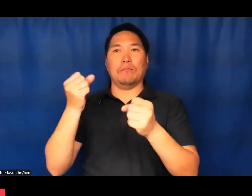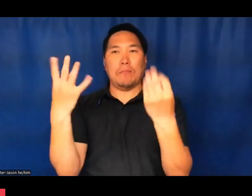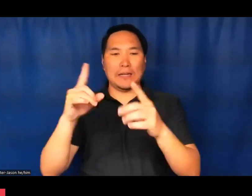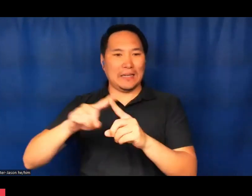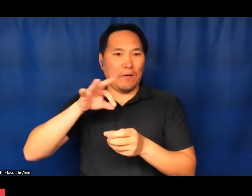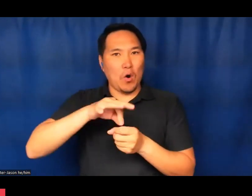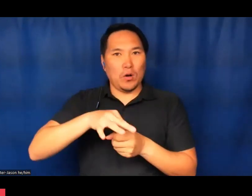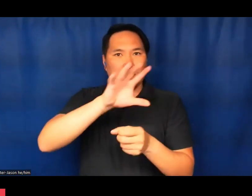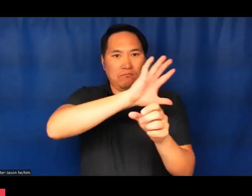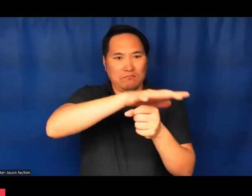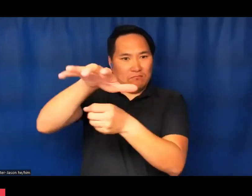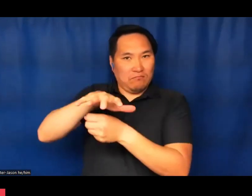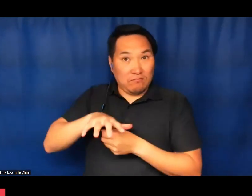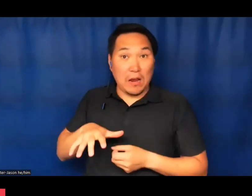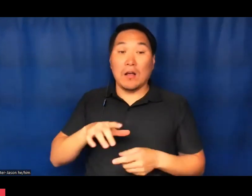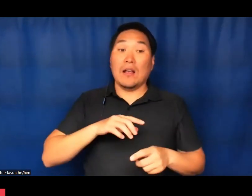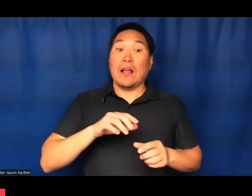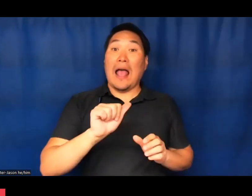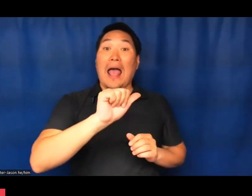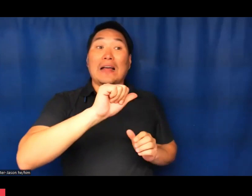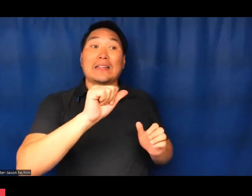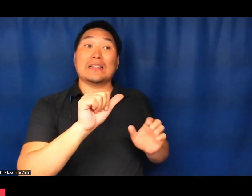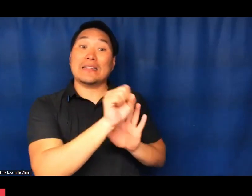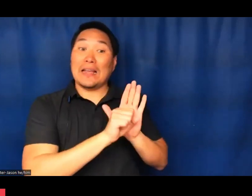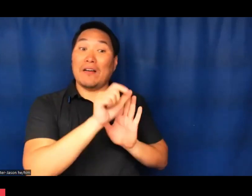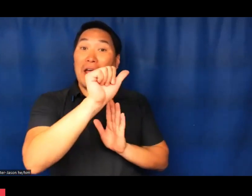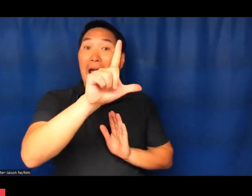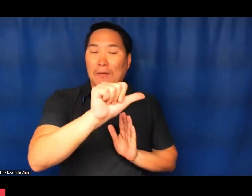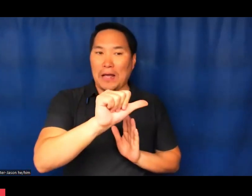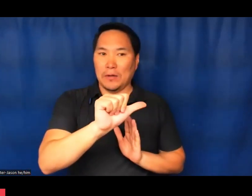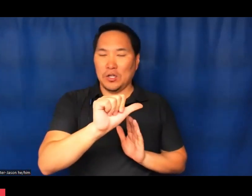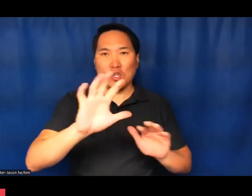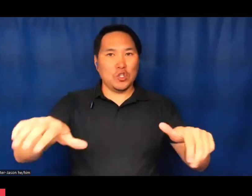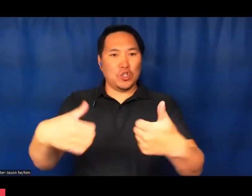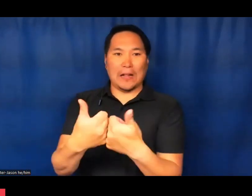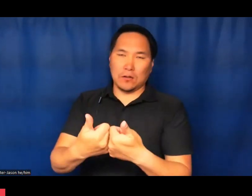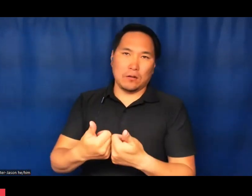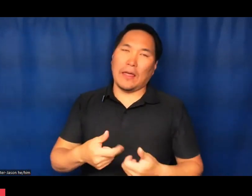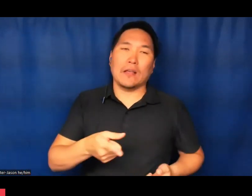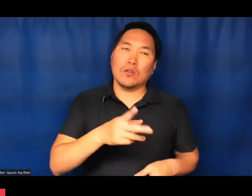The State of Alabama challenged among many different Creative challenges that as far